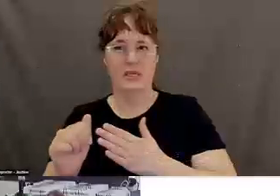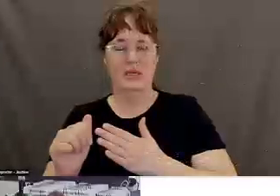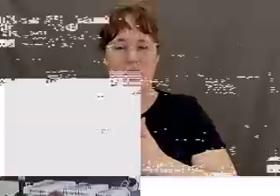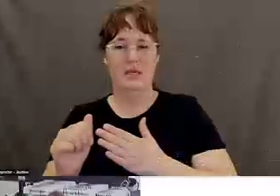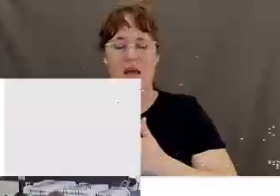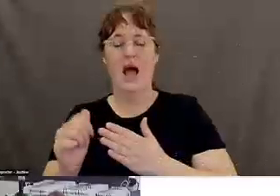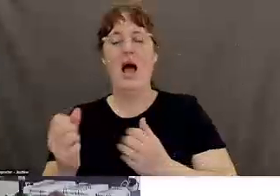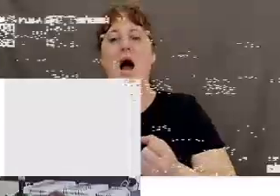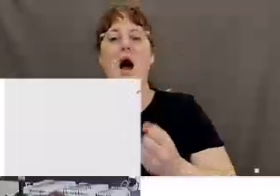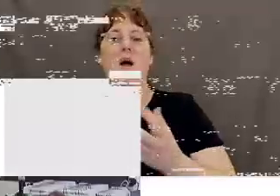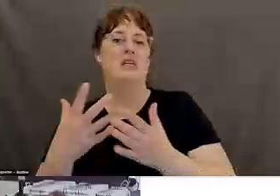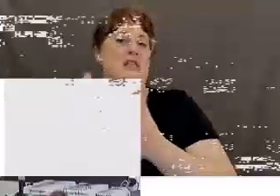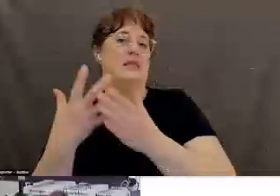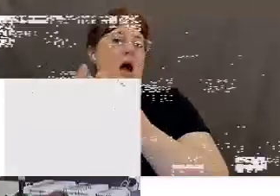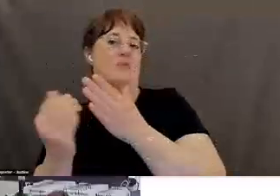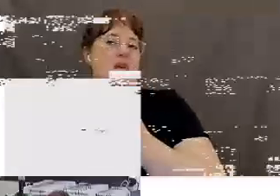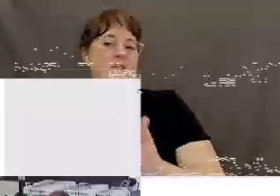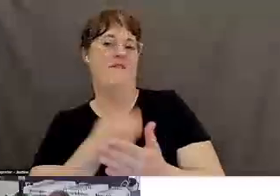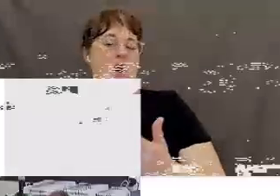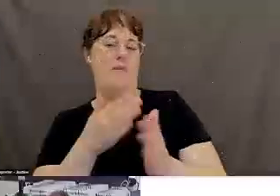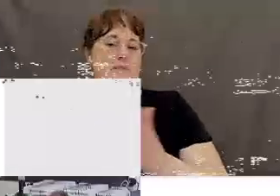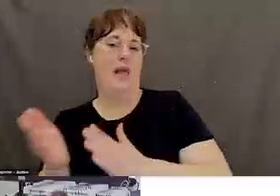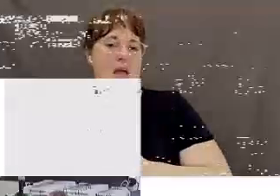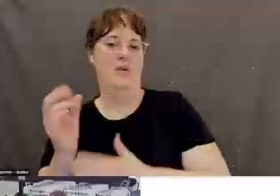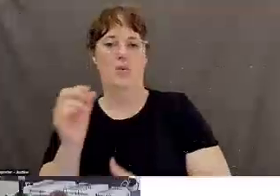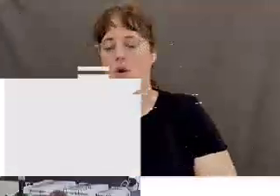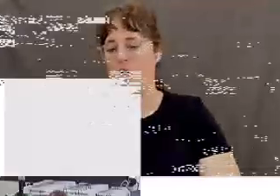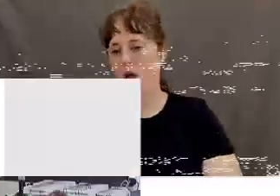Boardroom: Last question for you today, I will make one statement for the board.